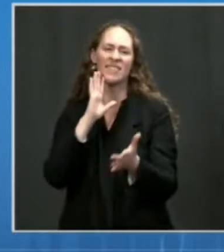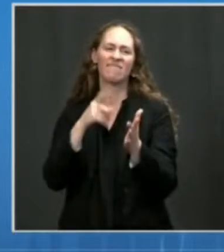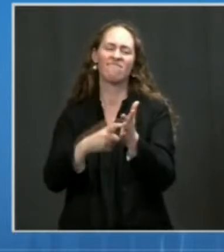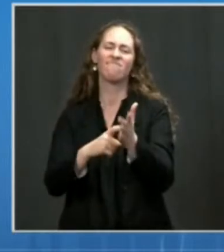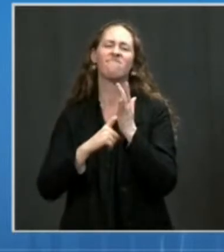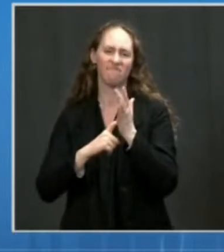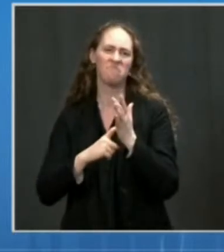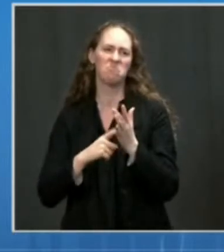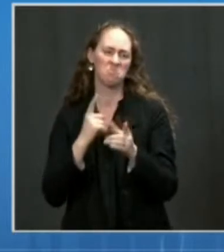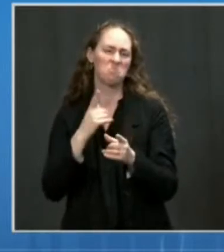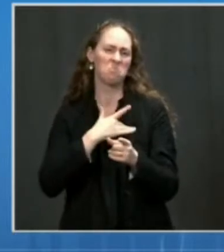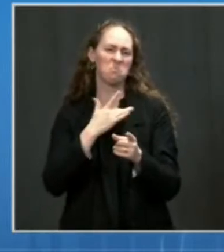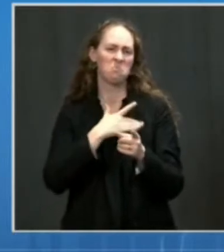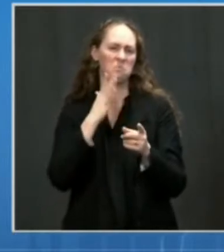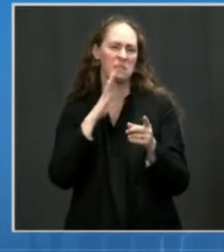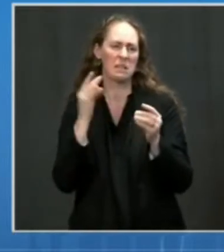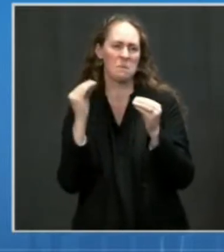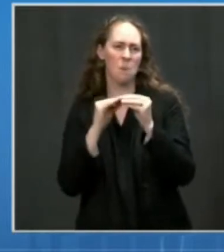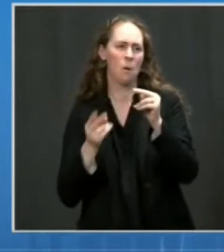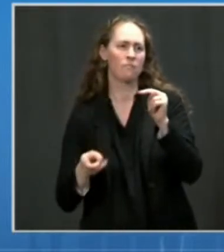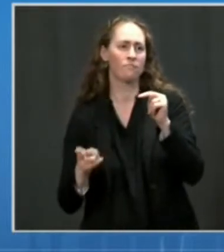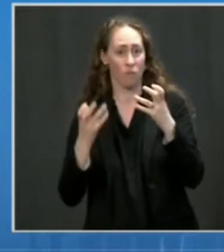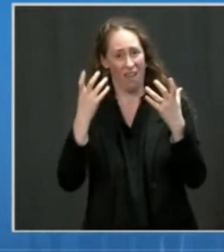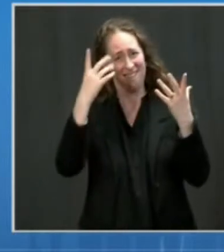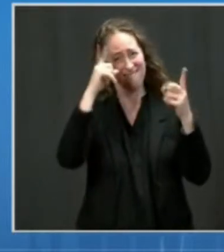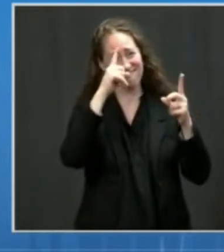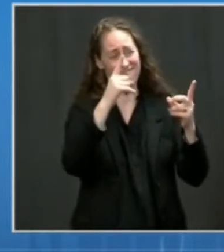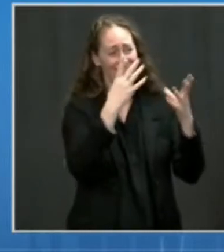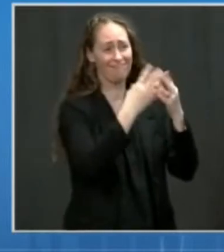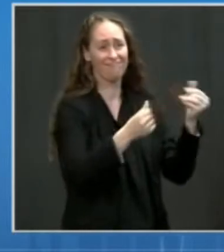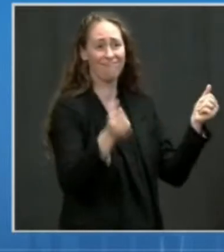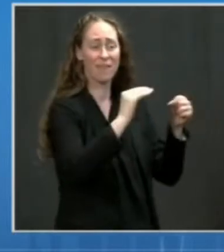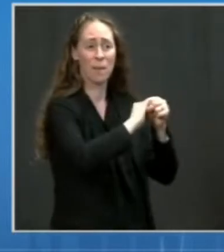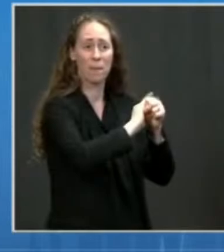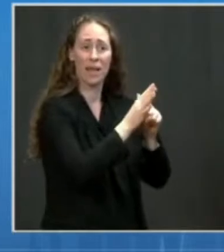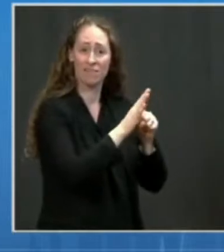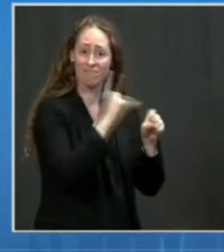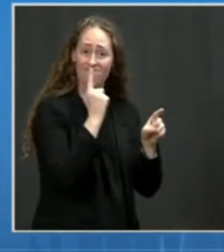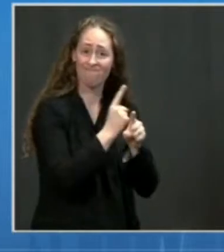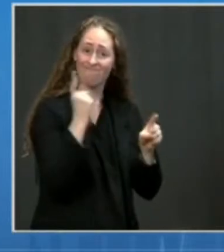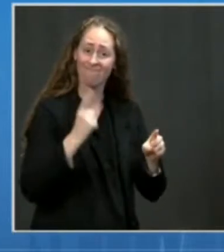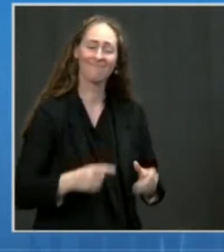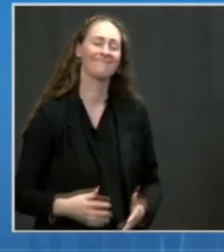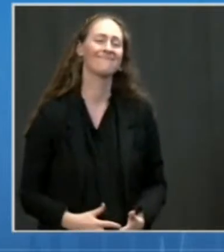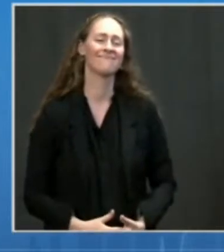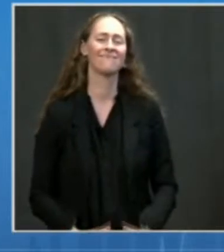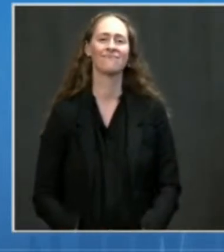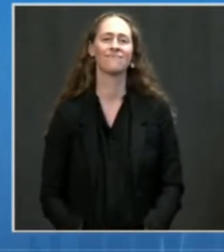BACK TO WORK OR GO BACK TO SCHOOL IS A GROWING TREND, AND MAKES A LOT OF SENSE, GIVEN